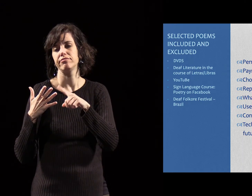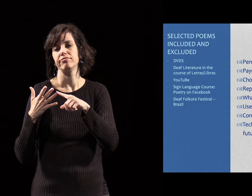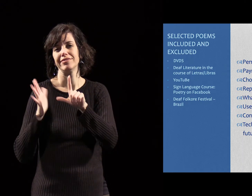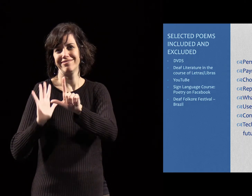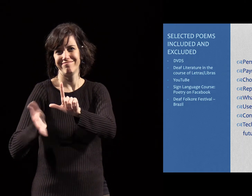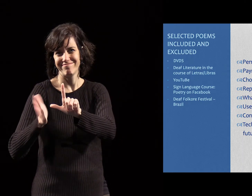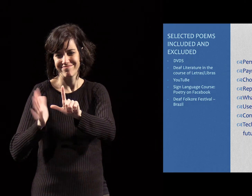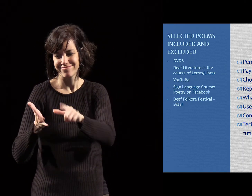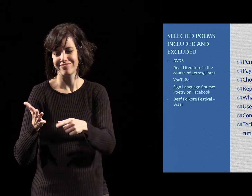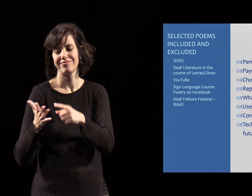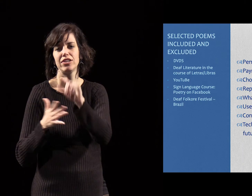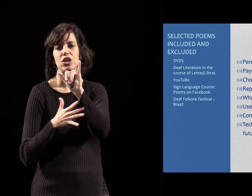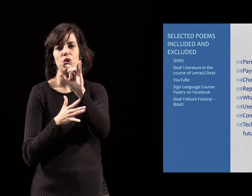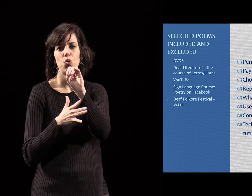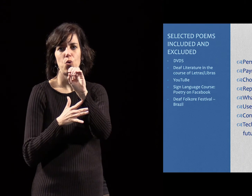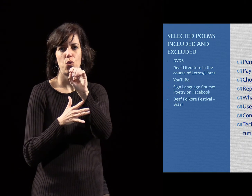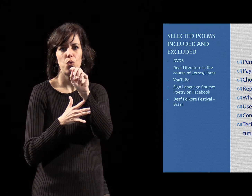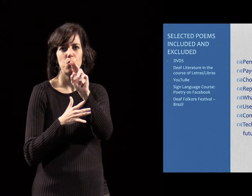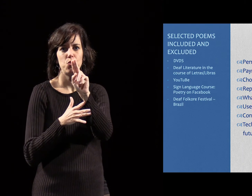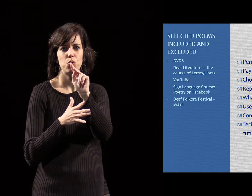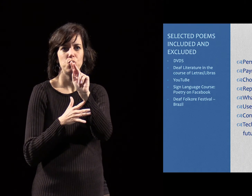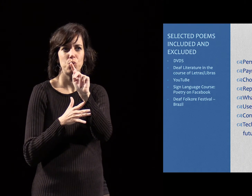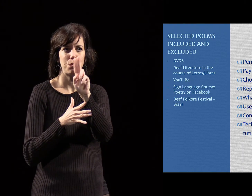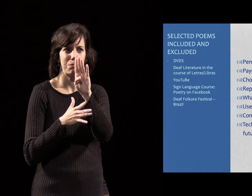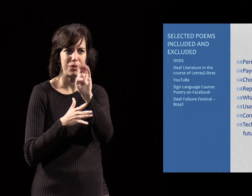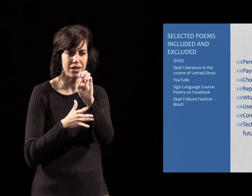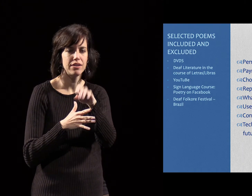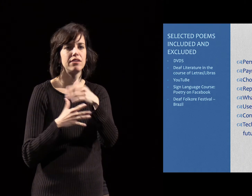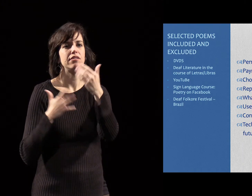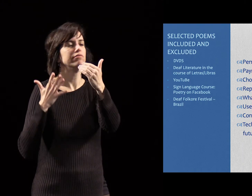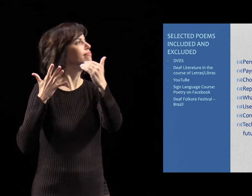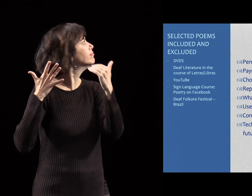So my selected poems included DVDs, Deaf literature